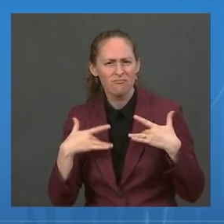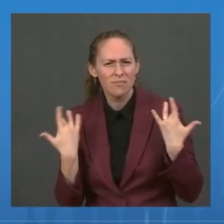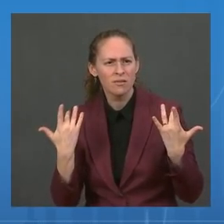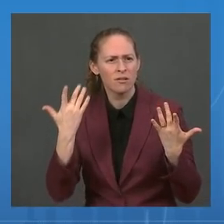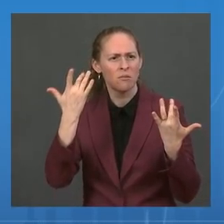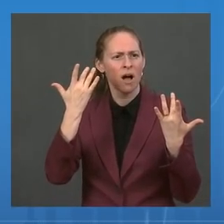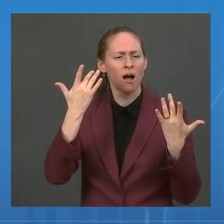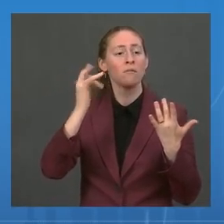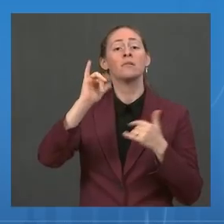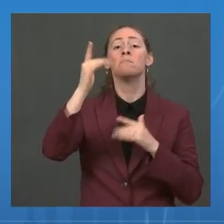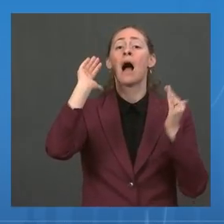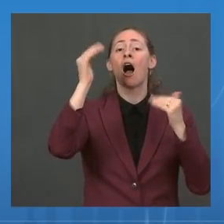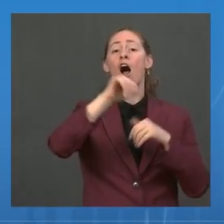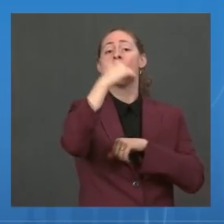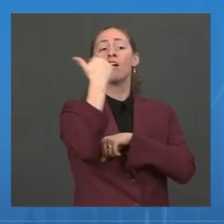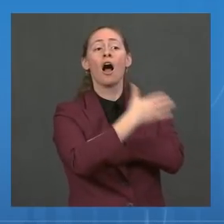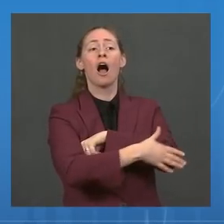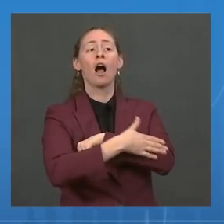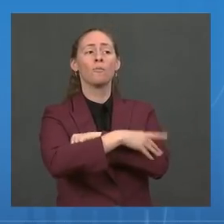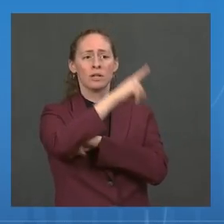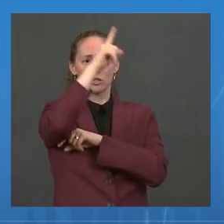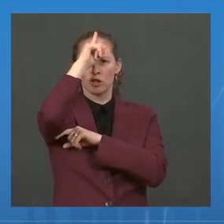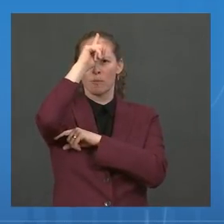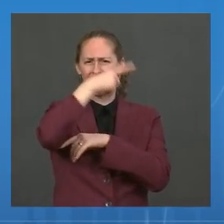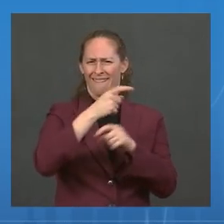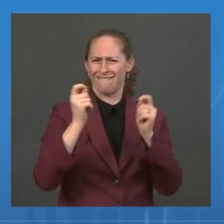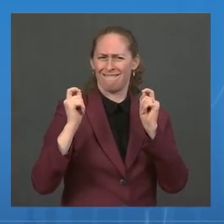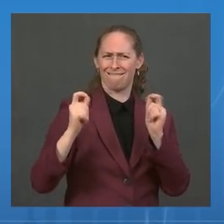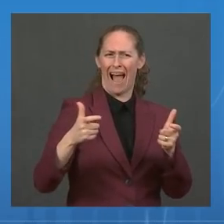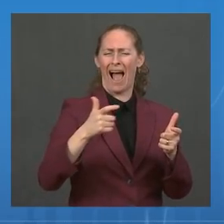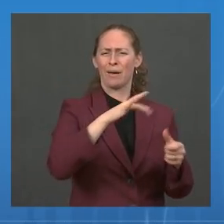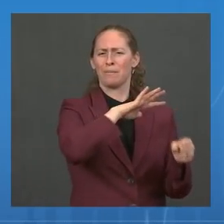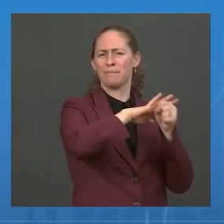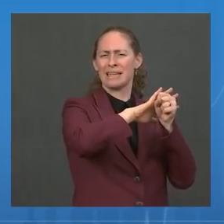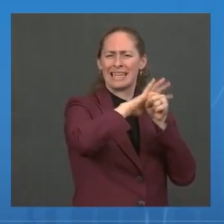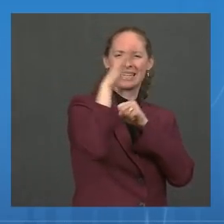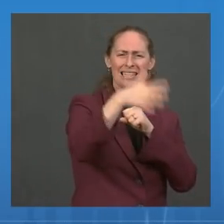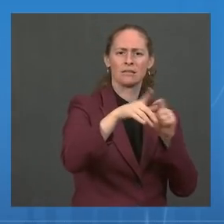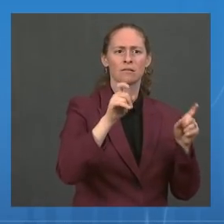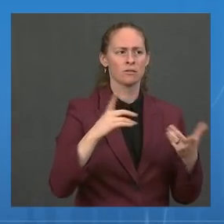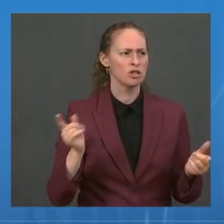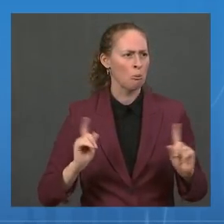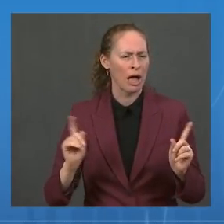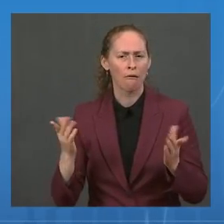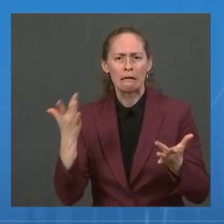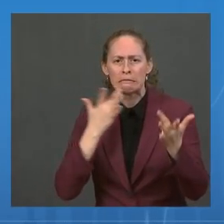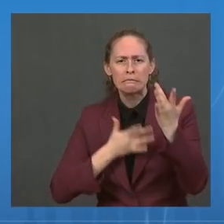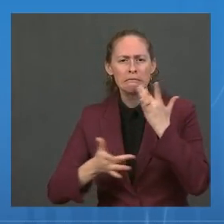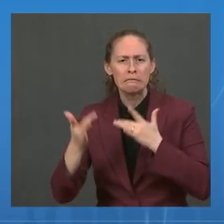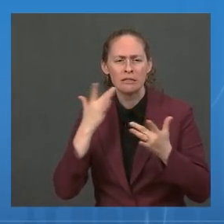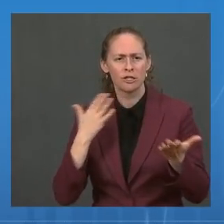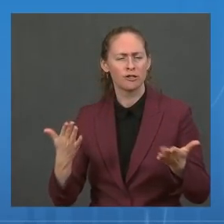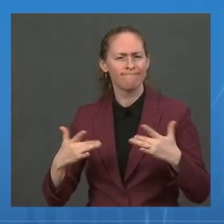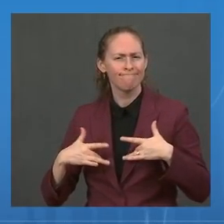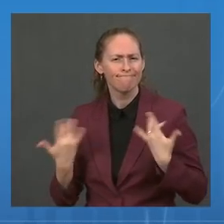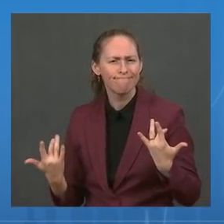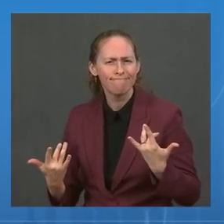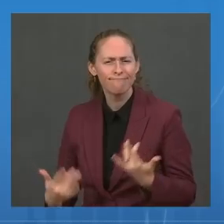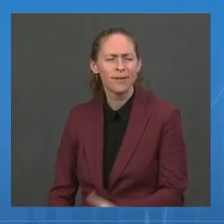to flood their market with cheap tests and the U.S. has not been able to? Mr. Zients: Yeah, so I think it's important to, again, emphasize that overall testing capacity